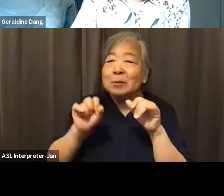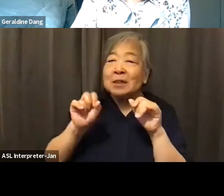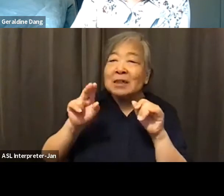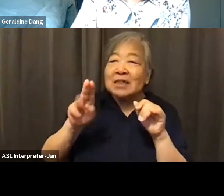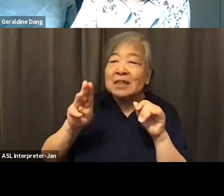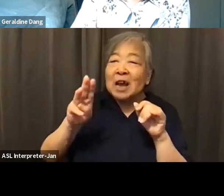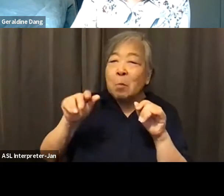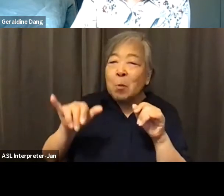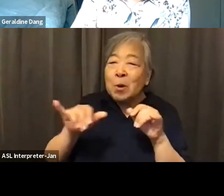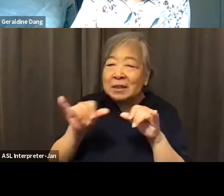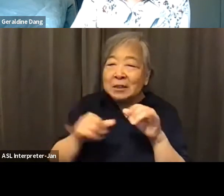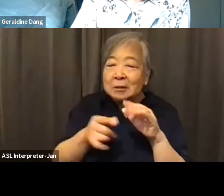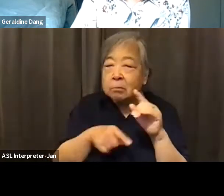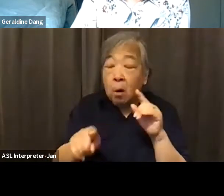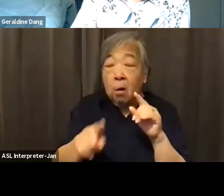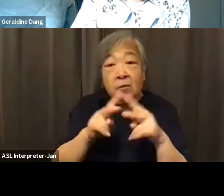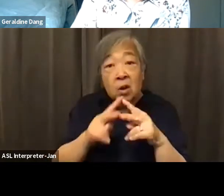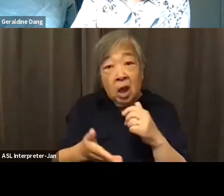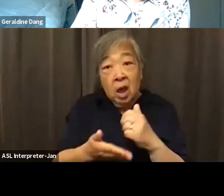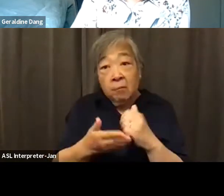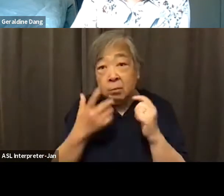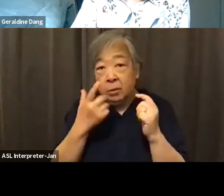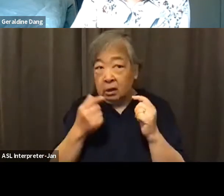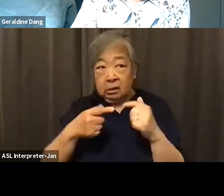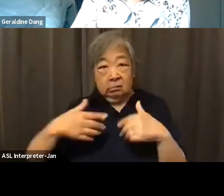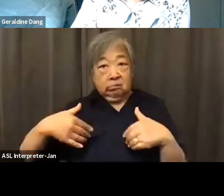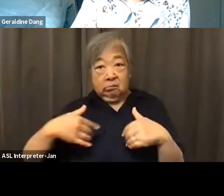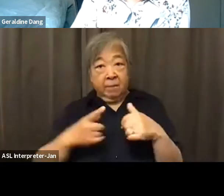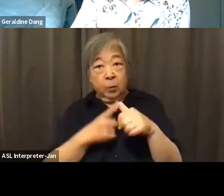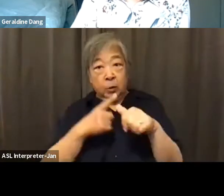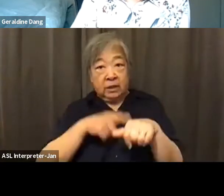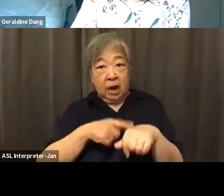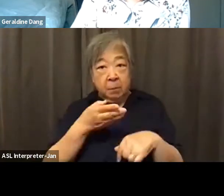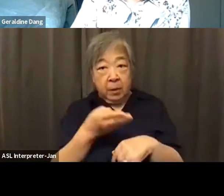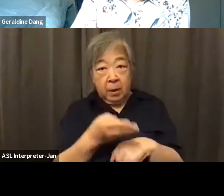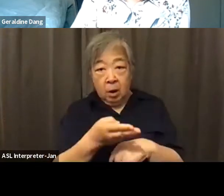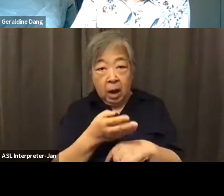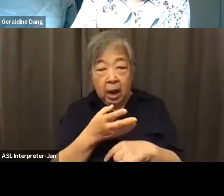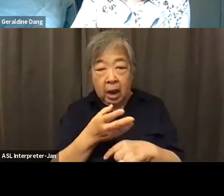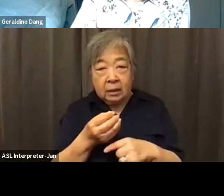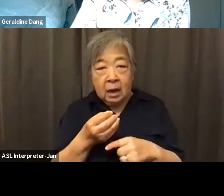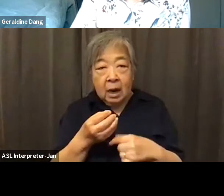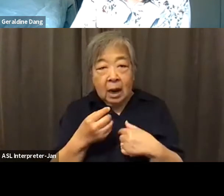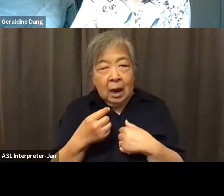because I had never been there before and I really didn't, I didn't do enough research